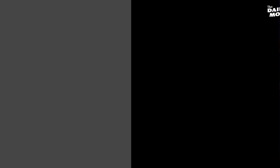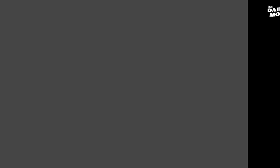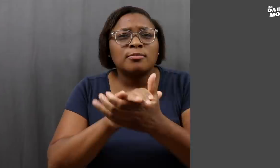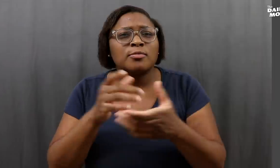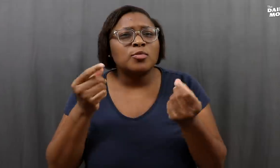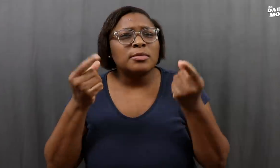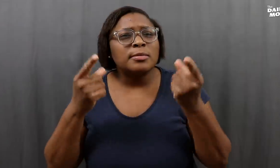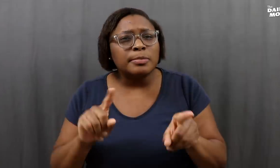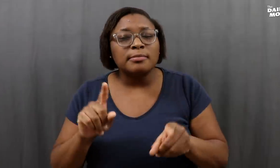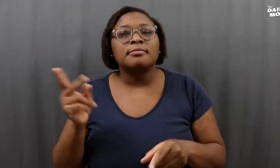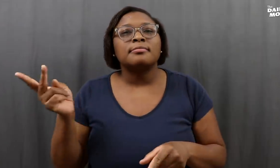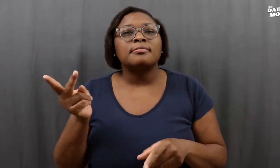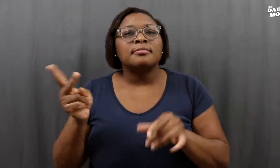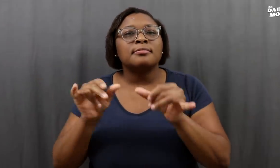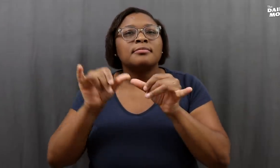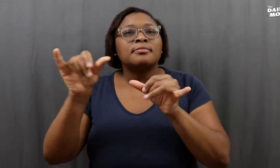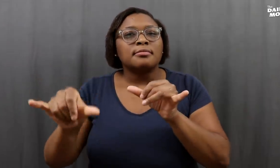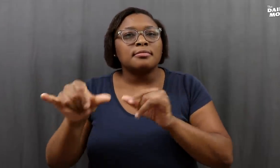She and her partner, Steven Weber, were staying